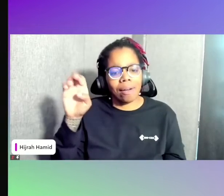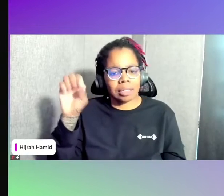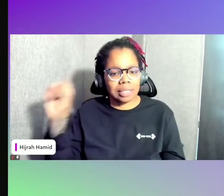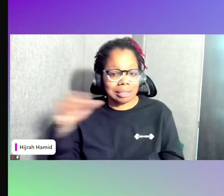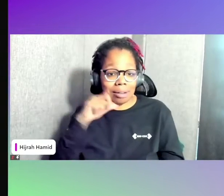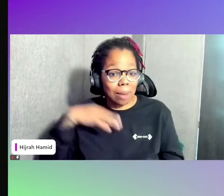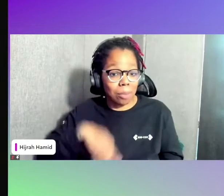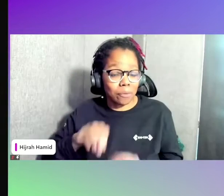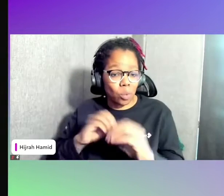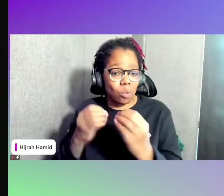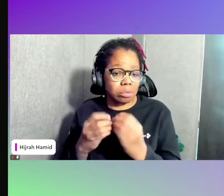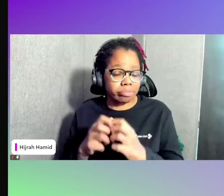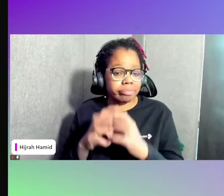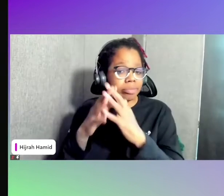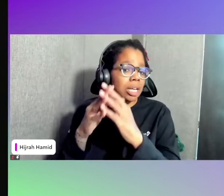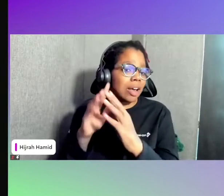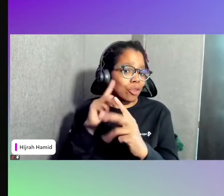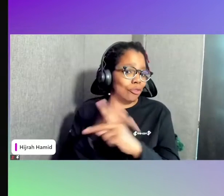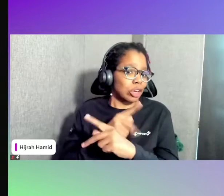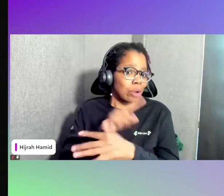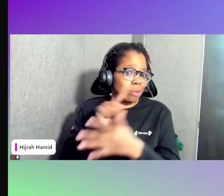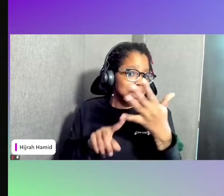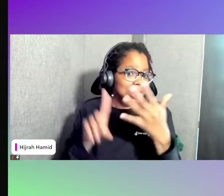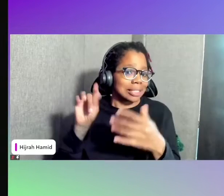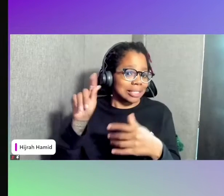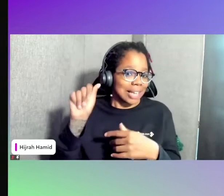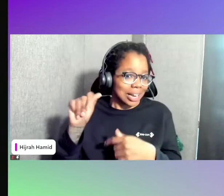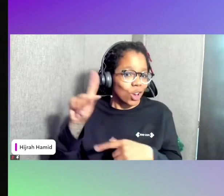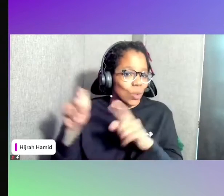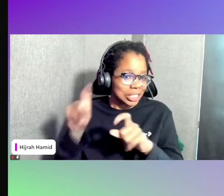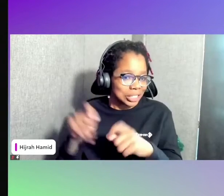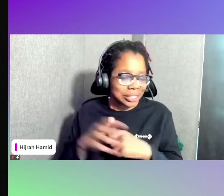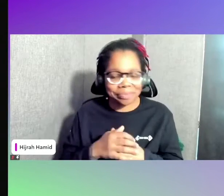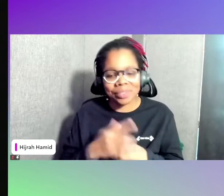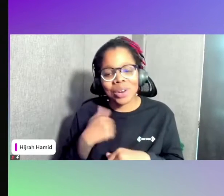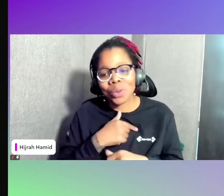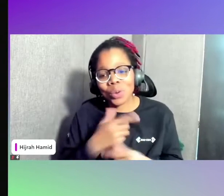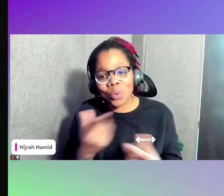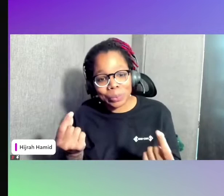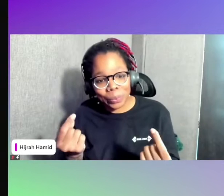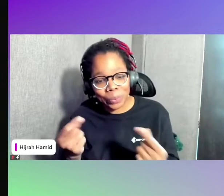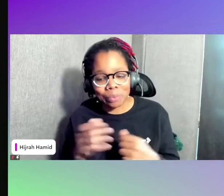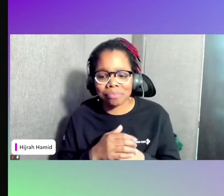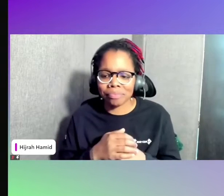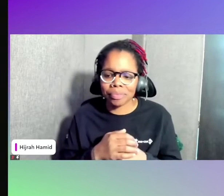them together? What should you do? So astro access is a nonprofit organized for the